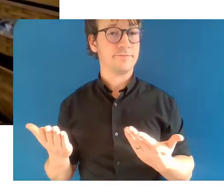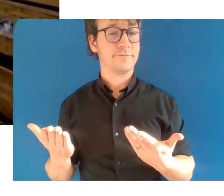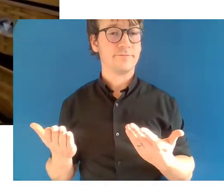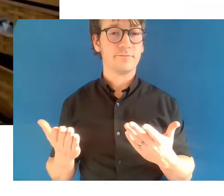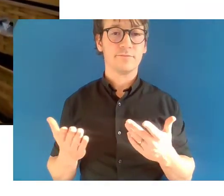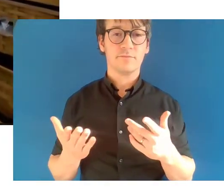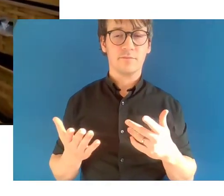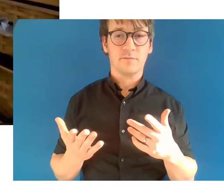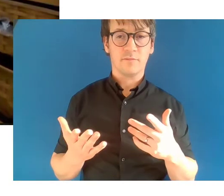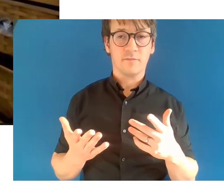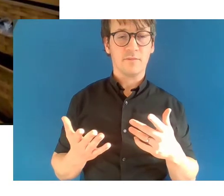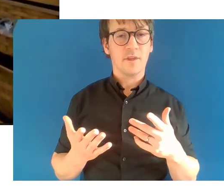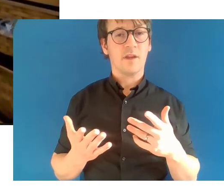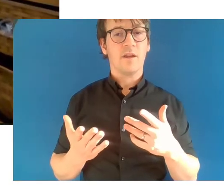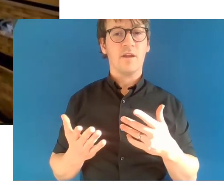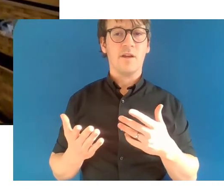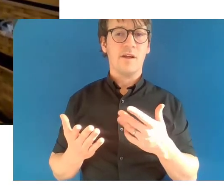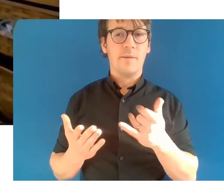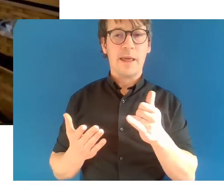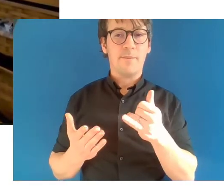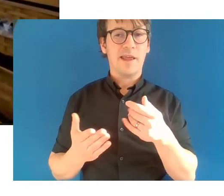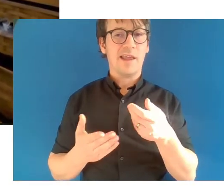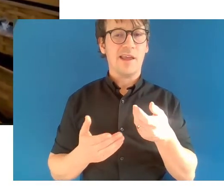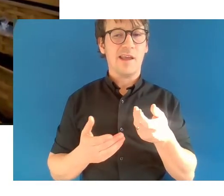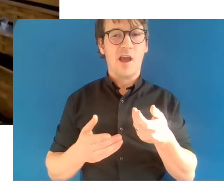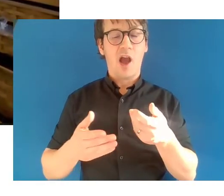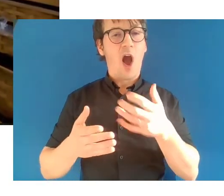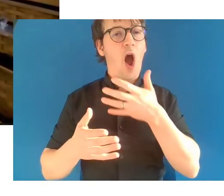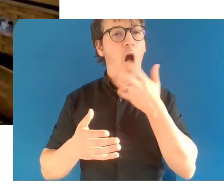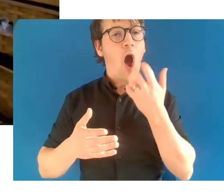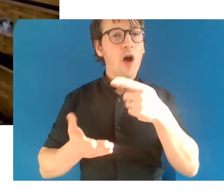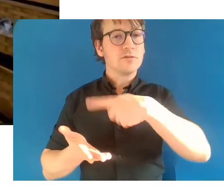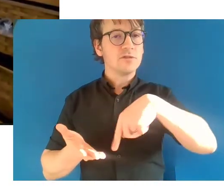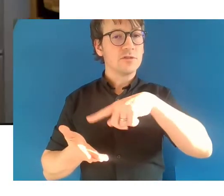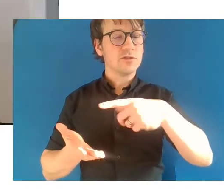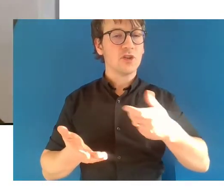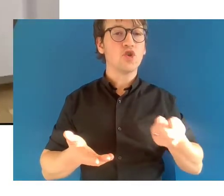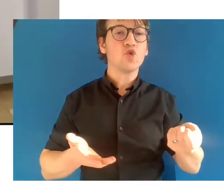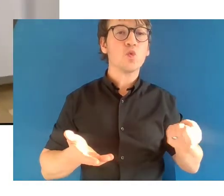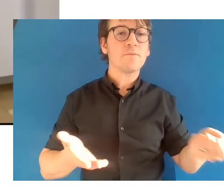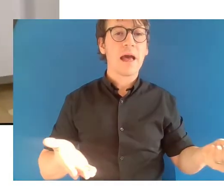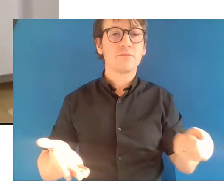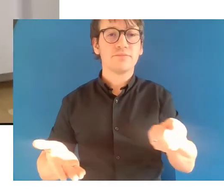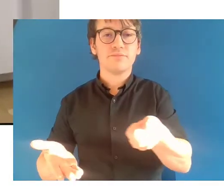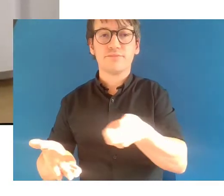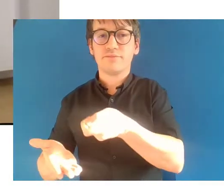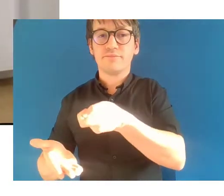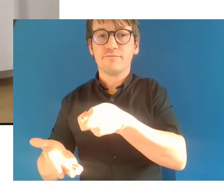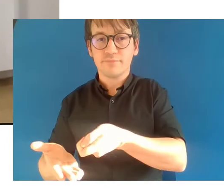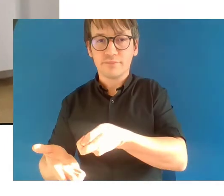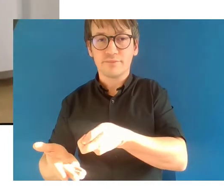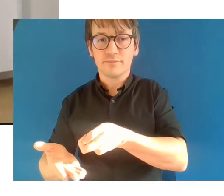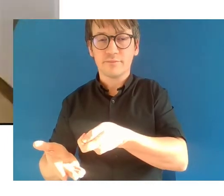assistive tasks, such as perhaps store some [saucepans 13:18] on the hob, or be able to